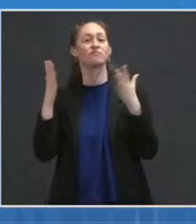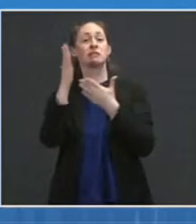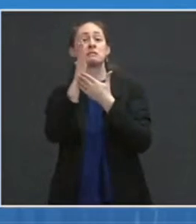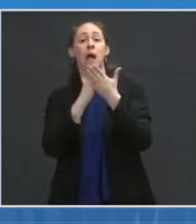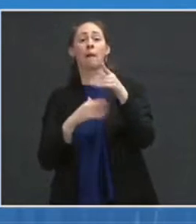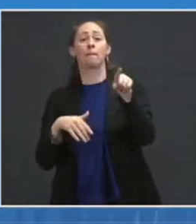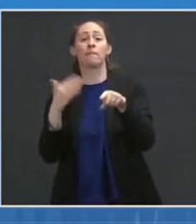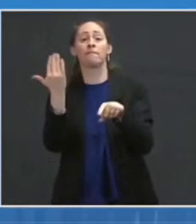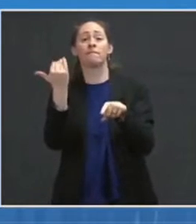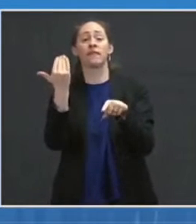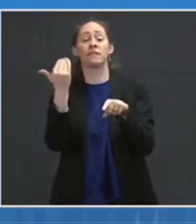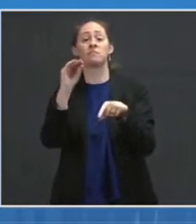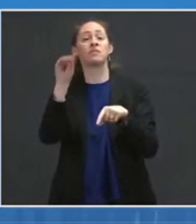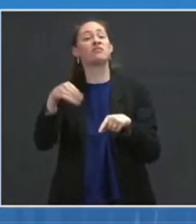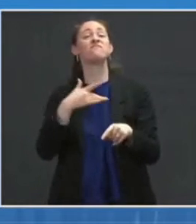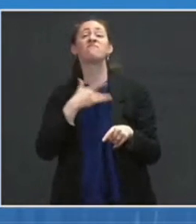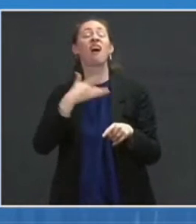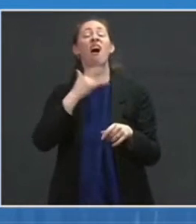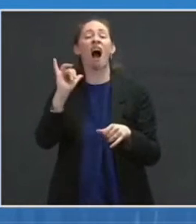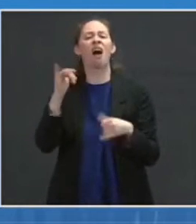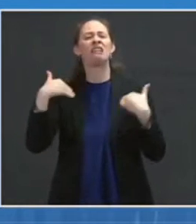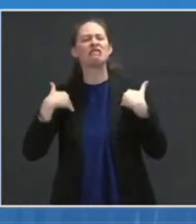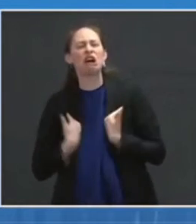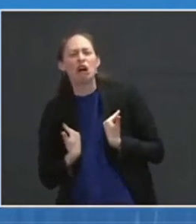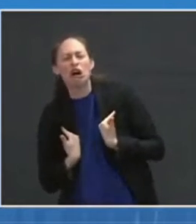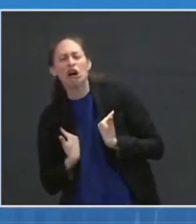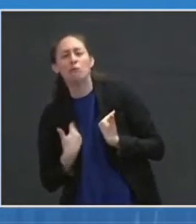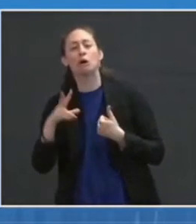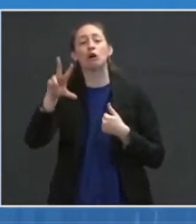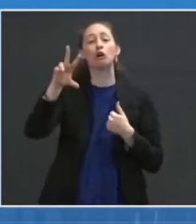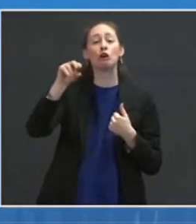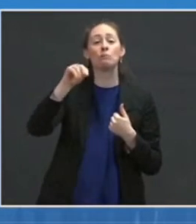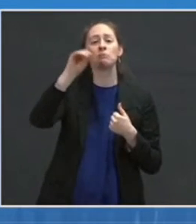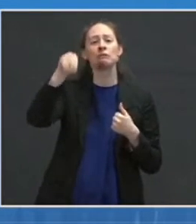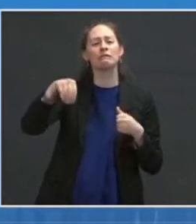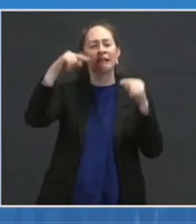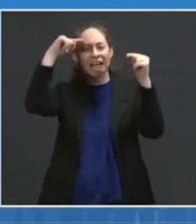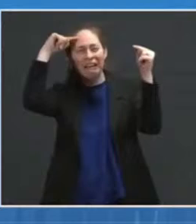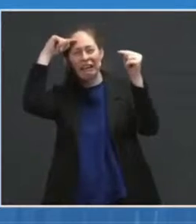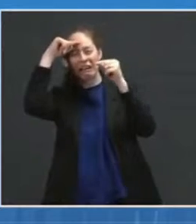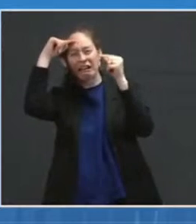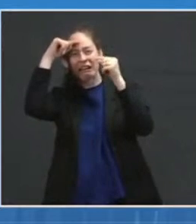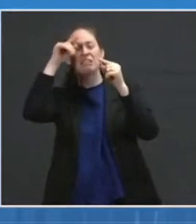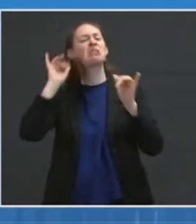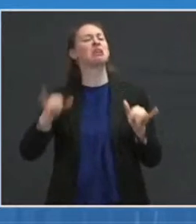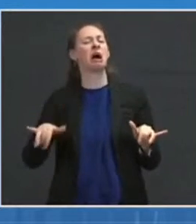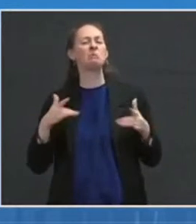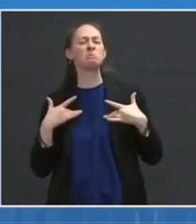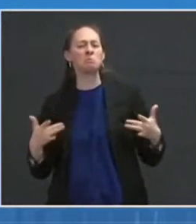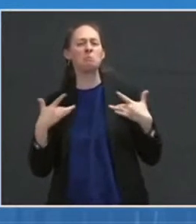PERCENT REPORTED PAIN WHERE THE